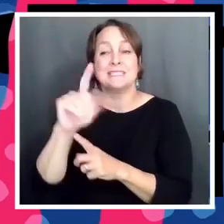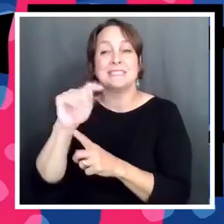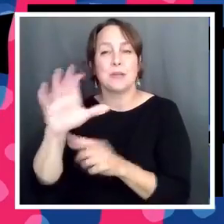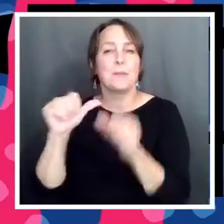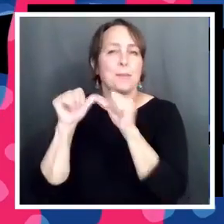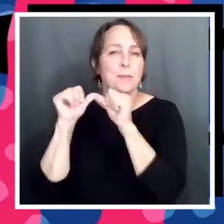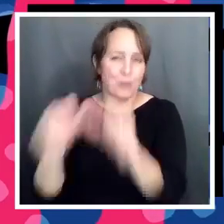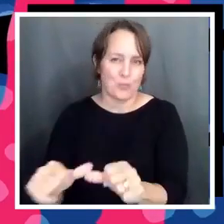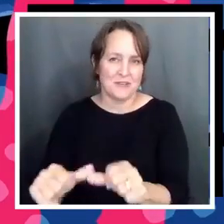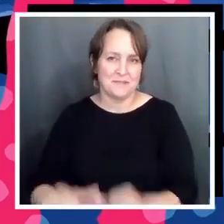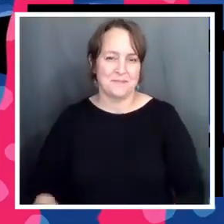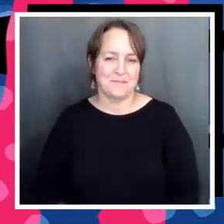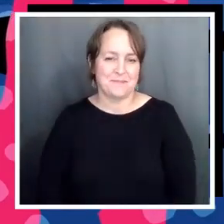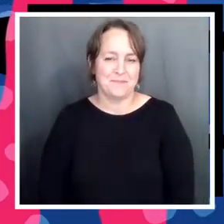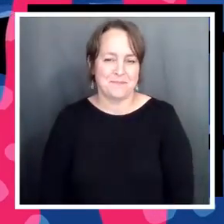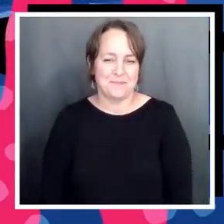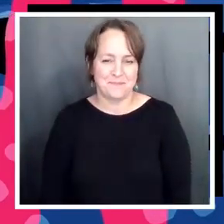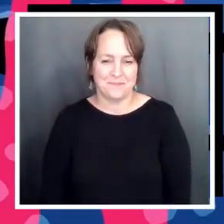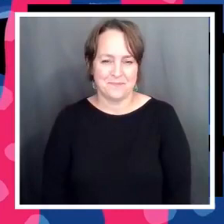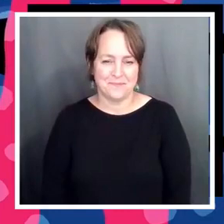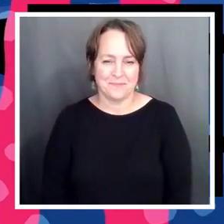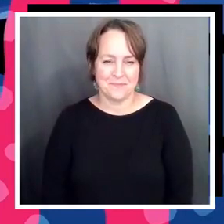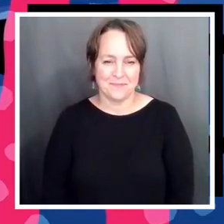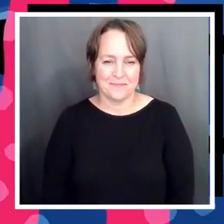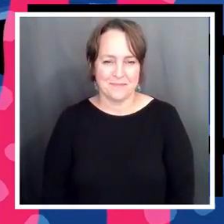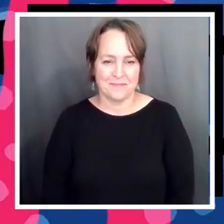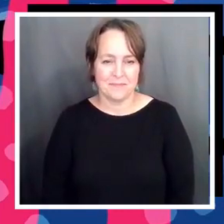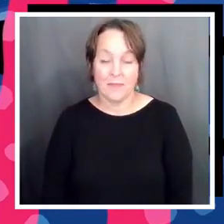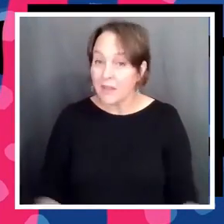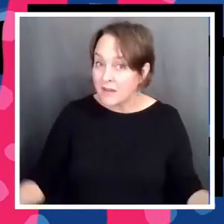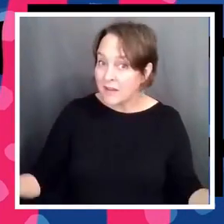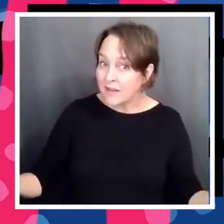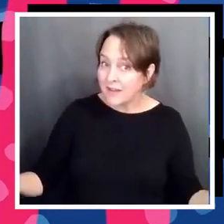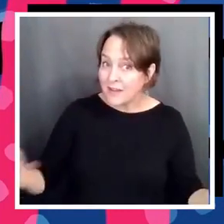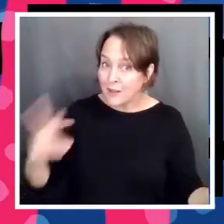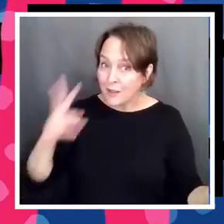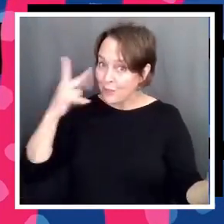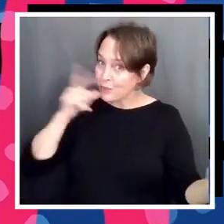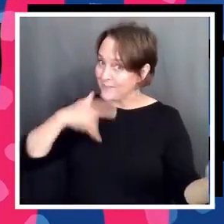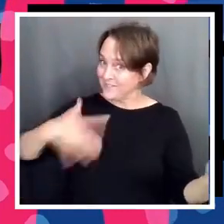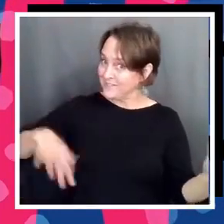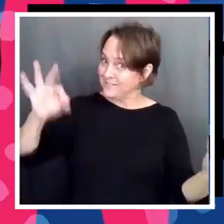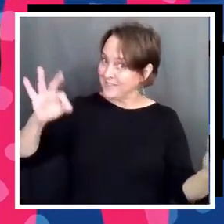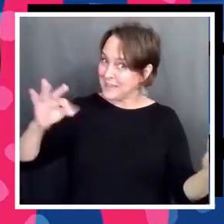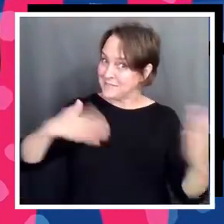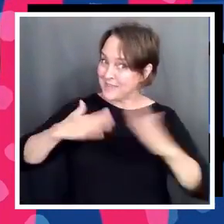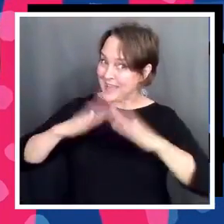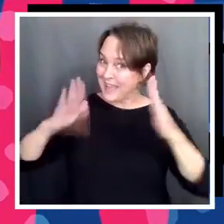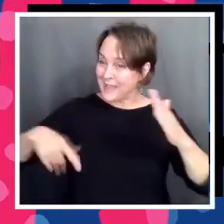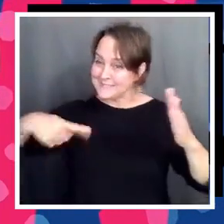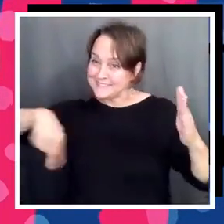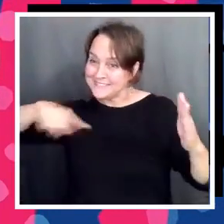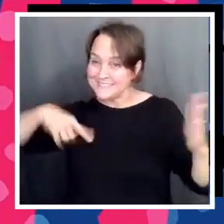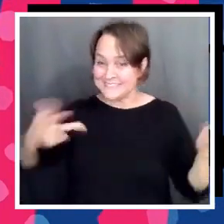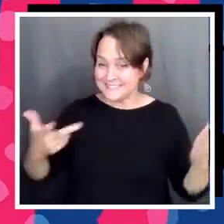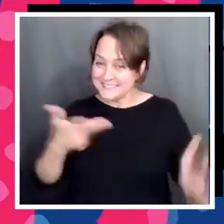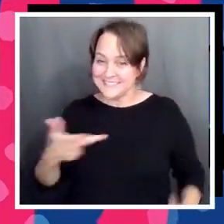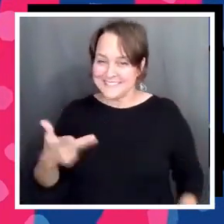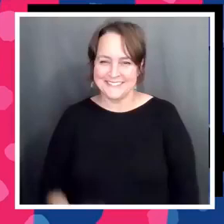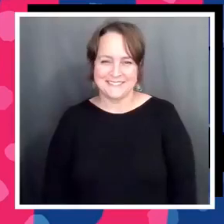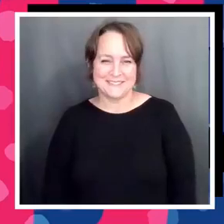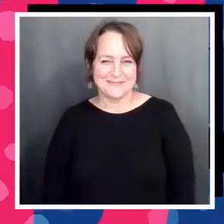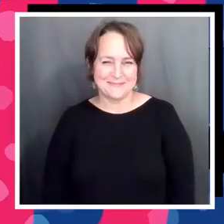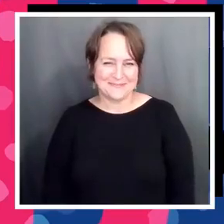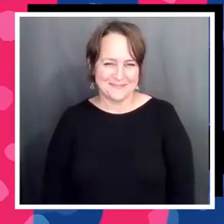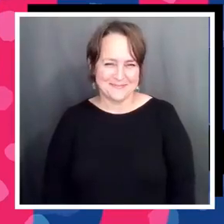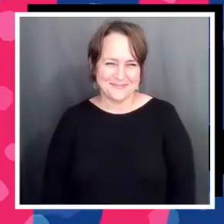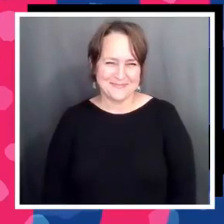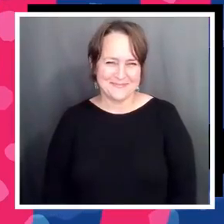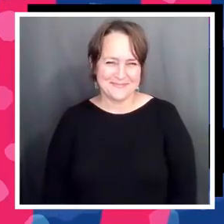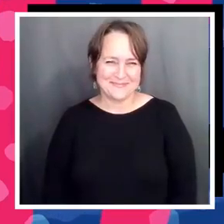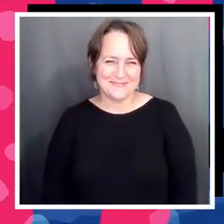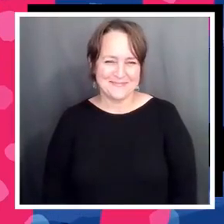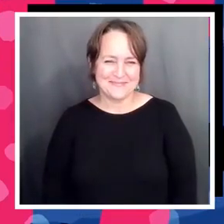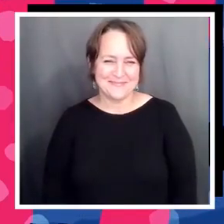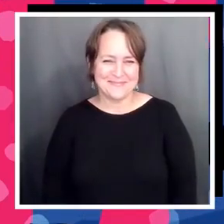TOGETHER, I KNOW WE CAN AND WE